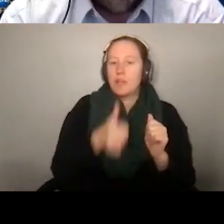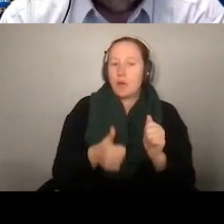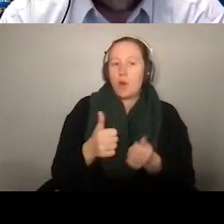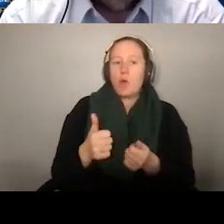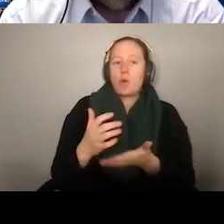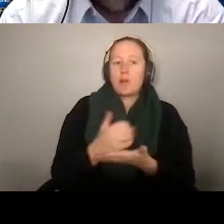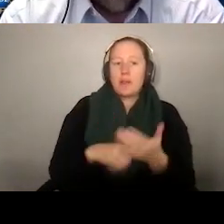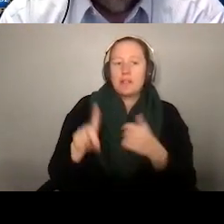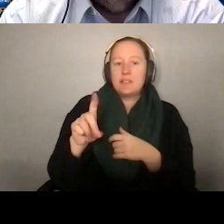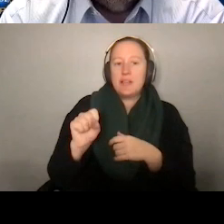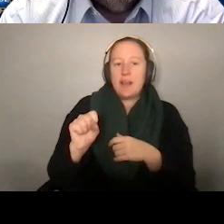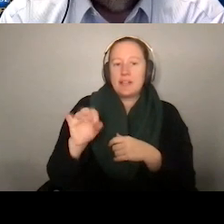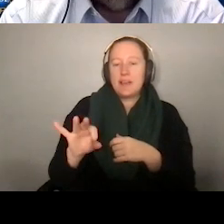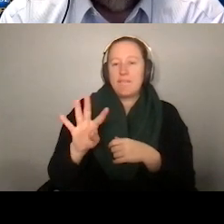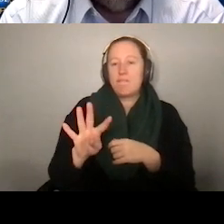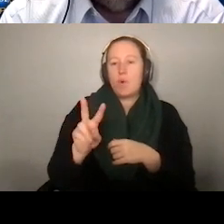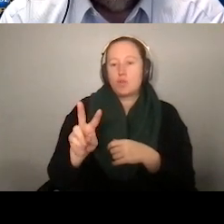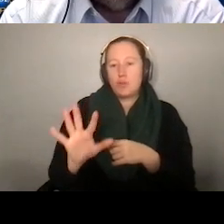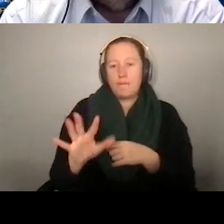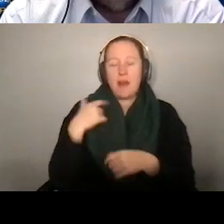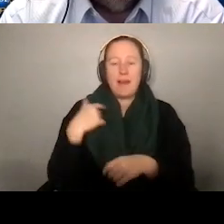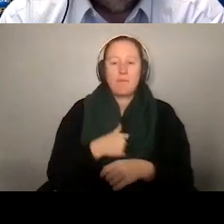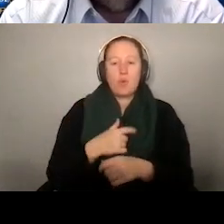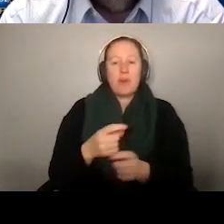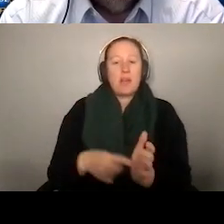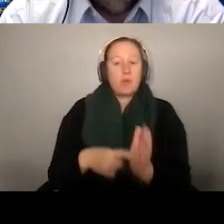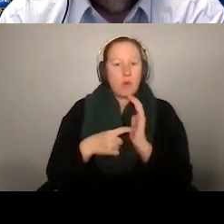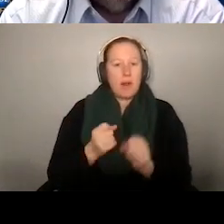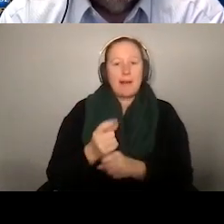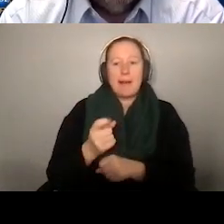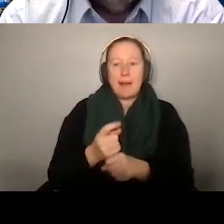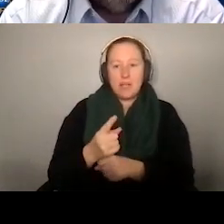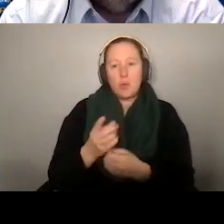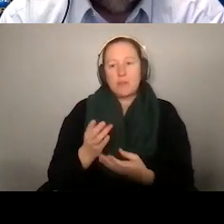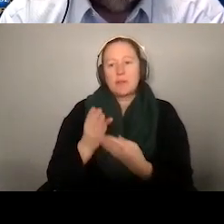we require an annual submission of program income via a worksheet for